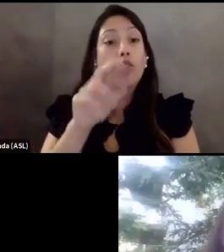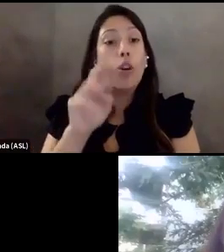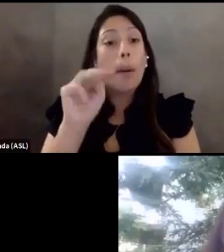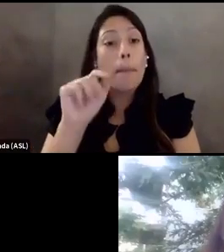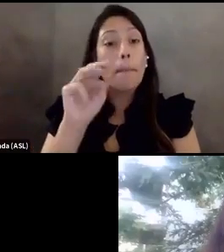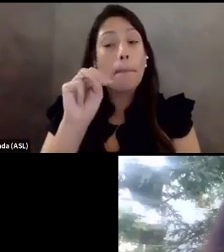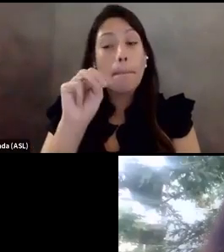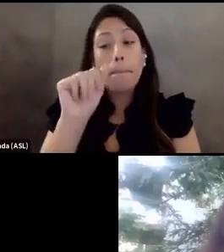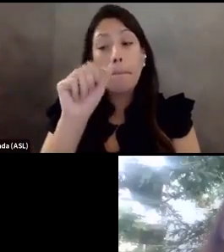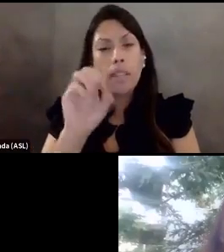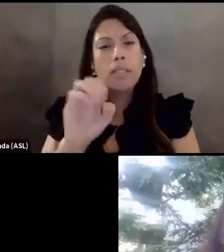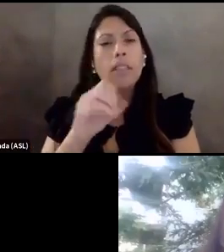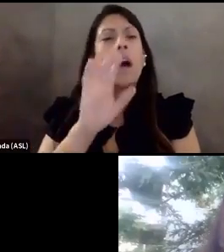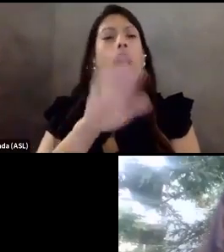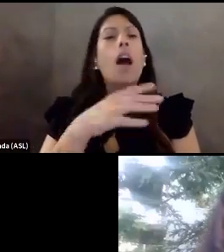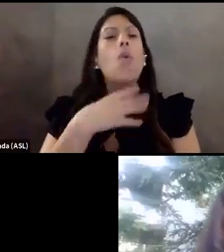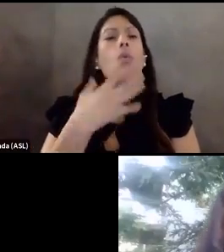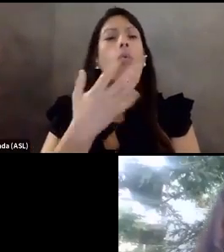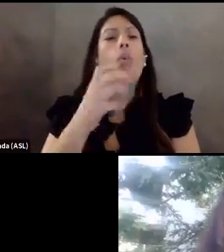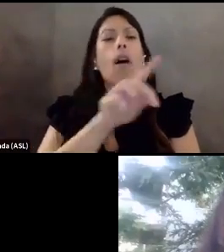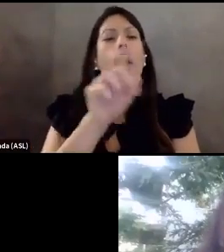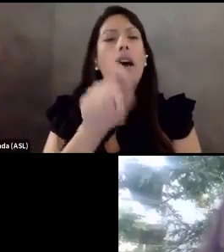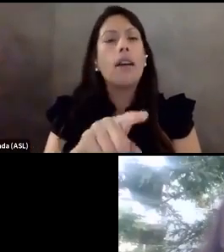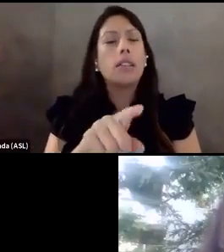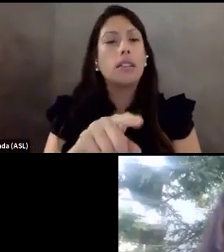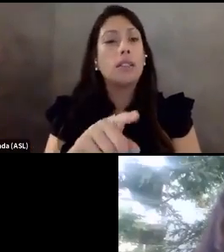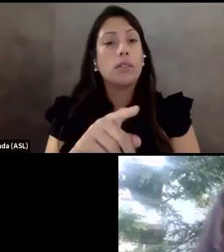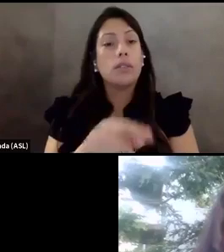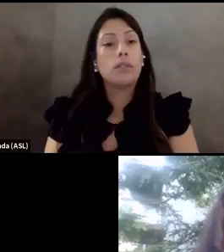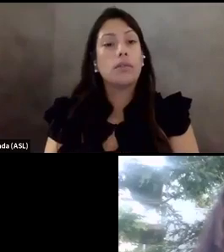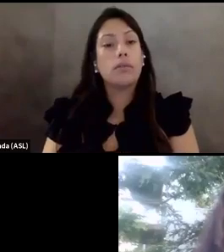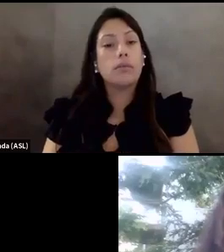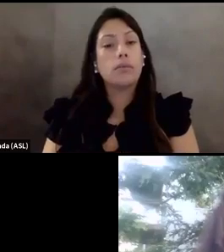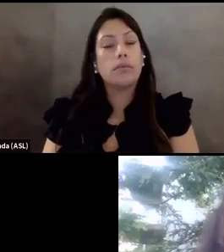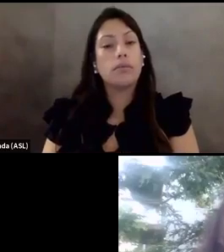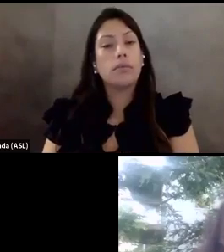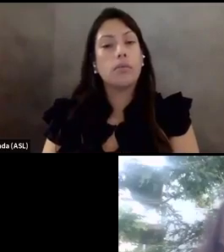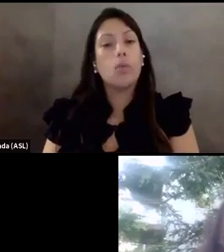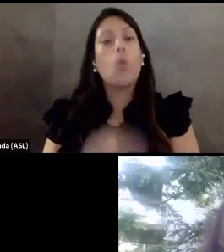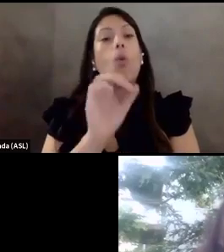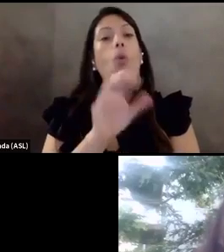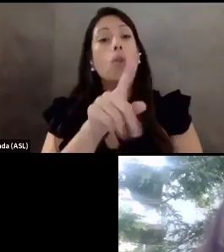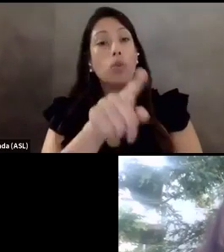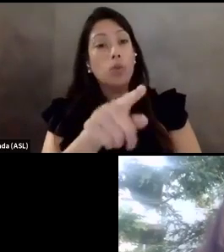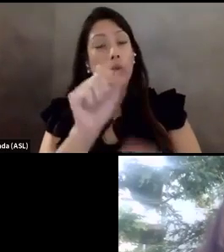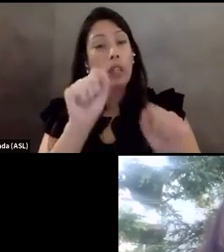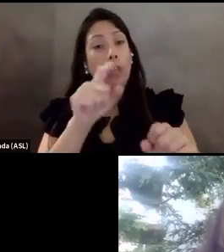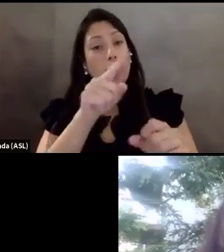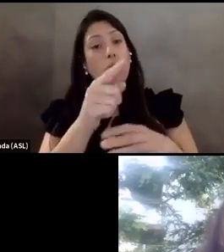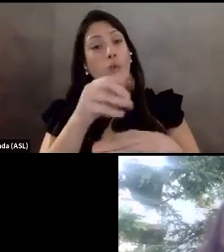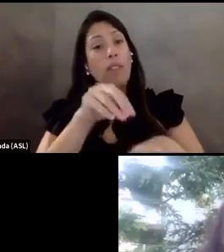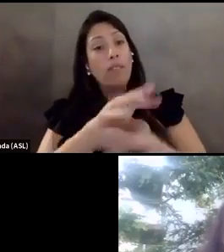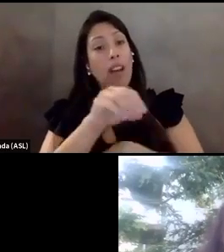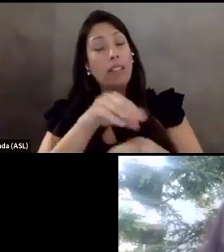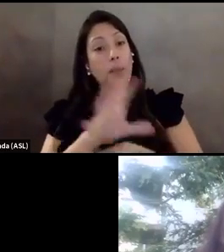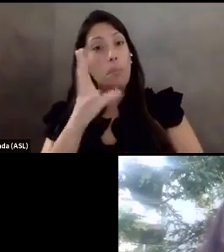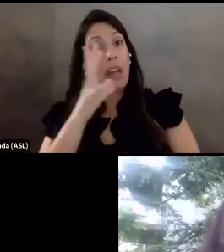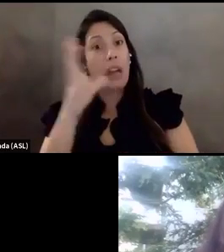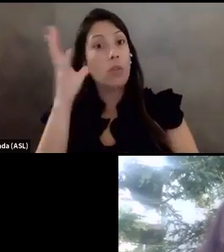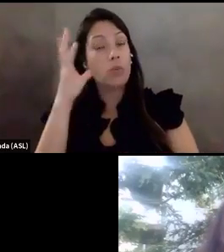you might to ask you if you could advise parents who are determined to take their